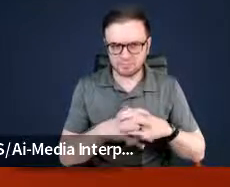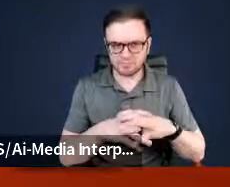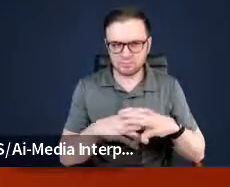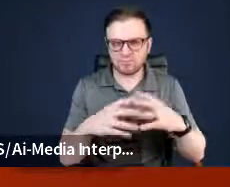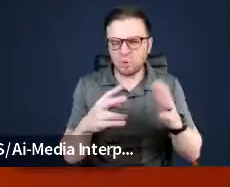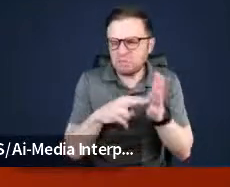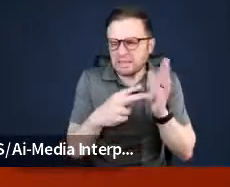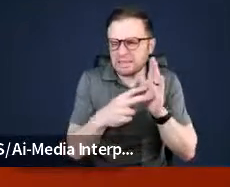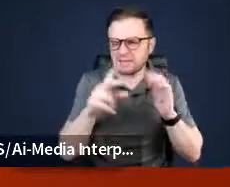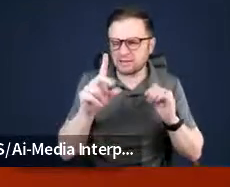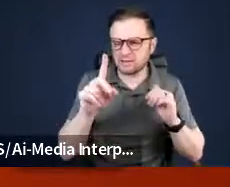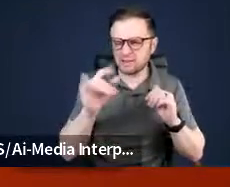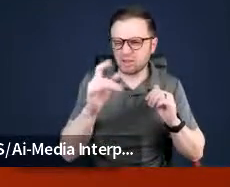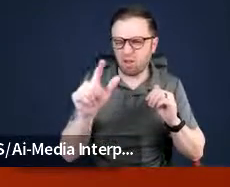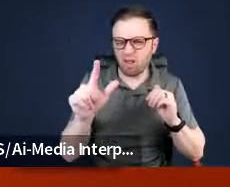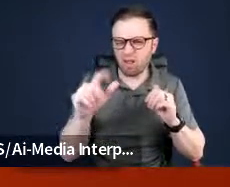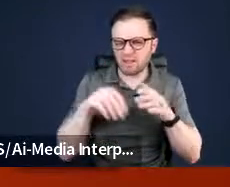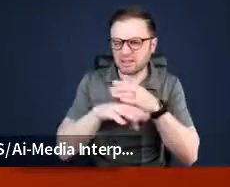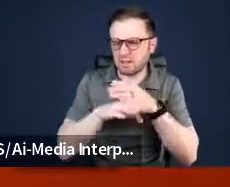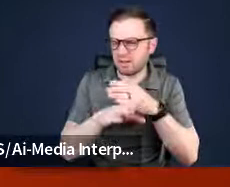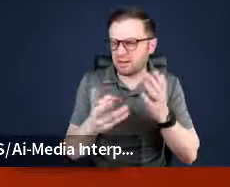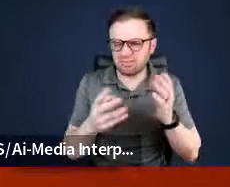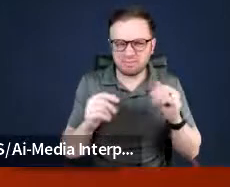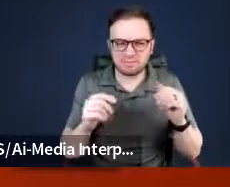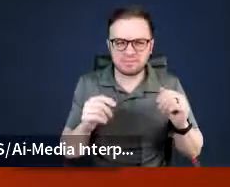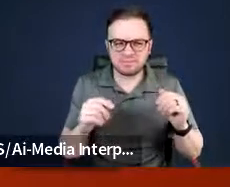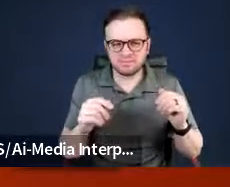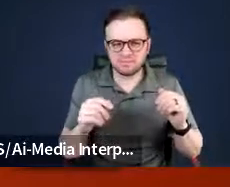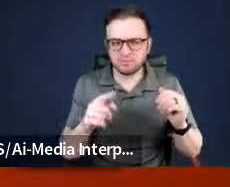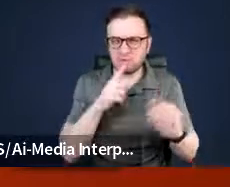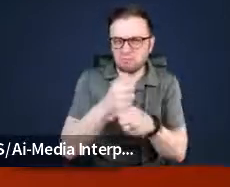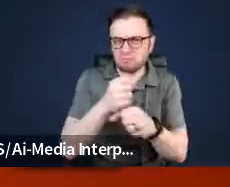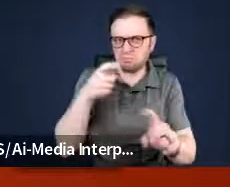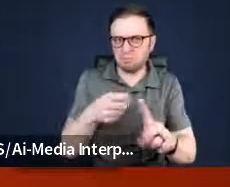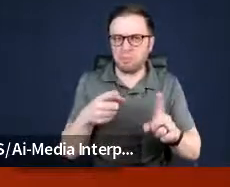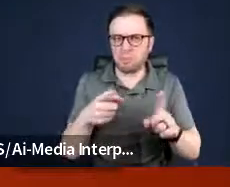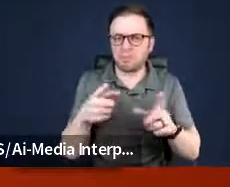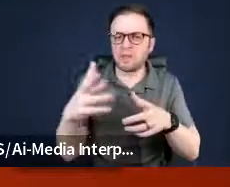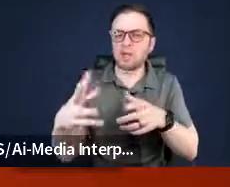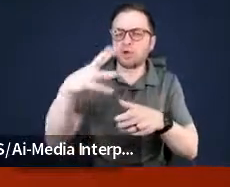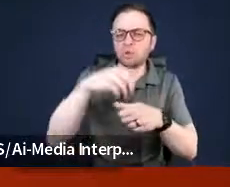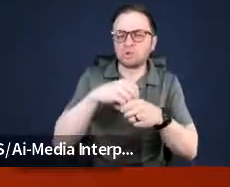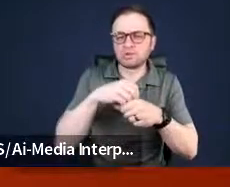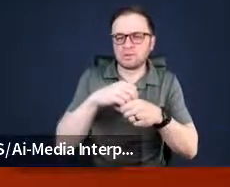So, what is digital accessibility? Digital accessibility in a nutshell